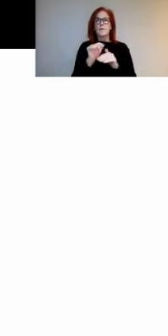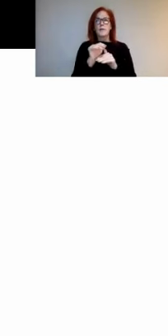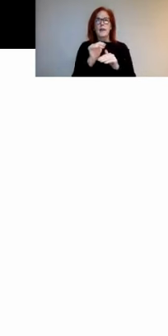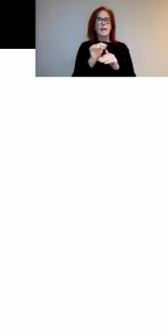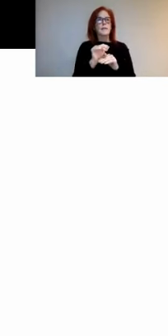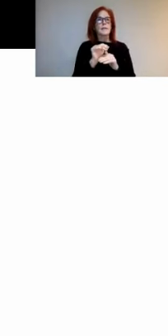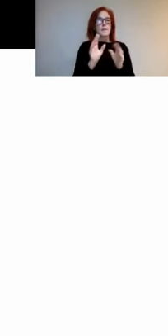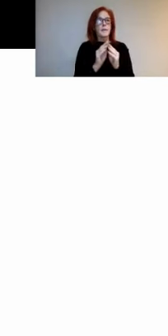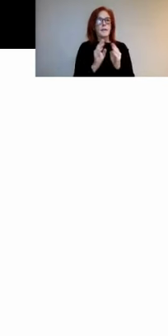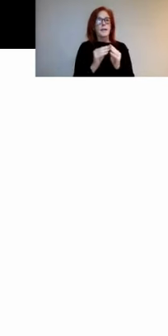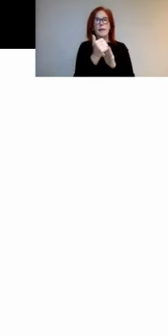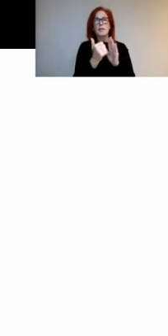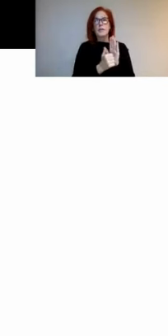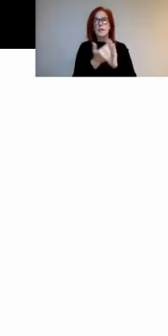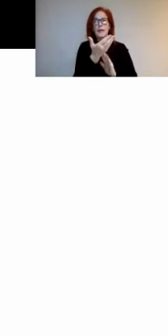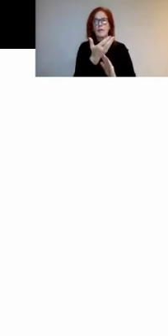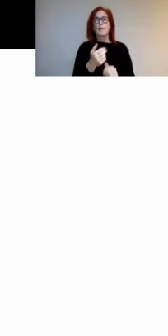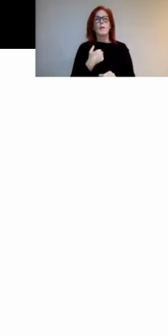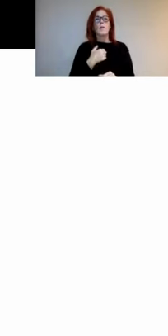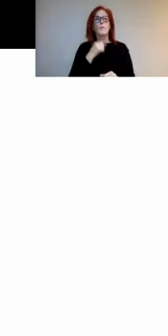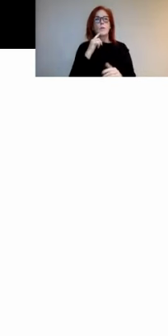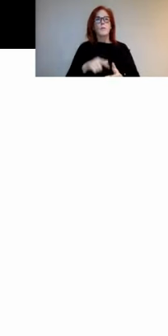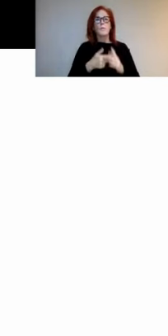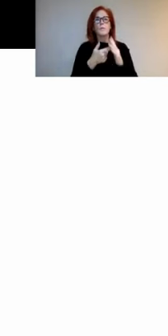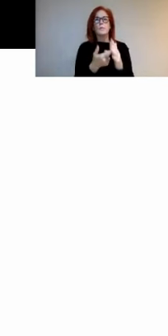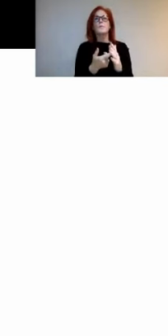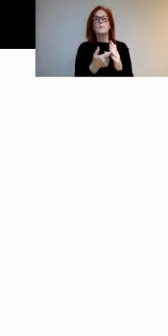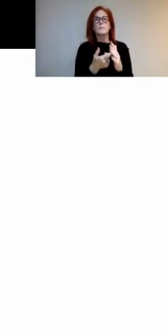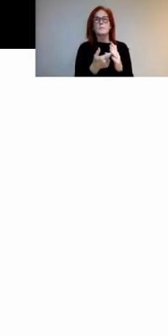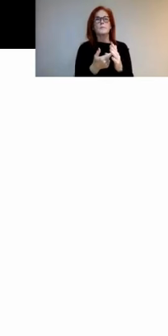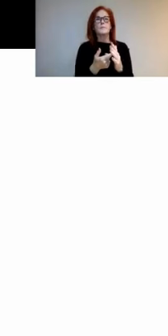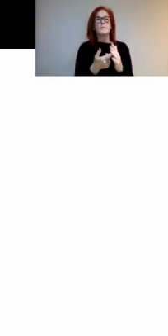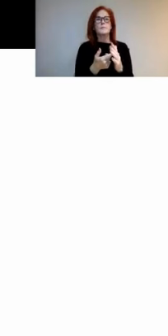Amendment to the 20 -- establish amendment to the 2019 action plan and a brief overview of the HOME-ARP funds that we have. Will you change to the next slide, please.